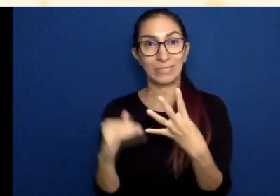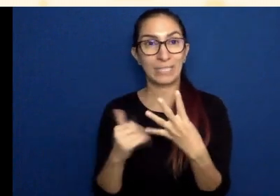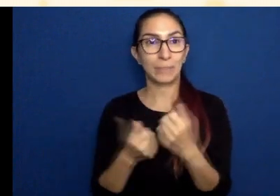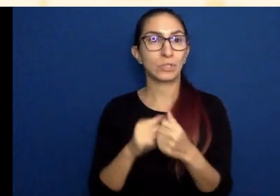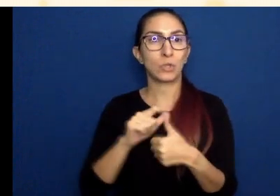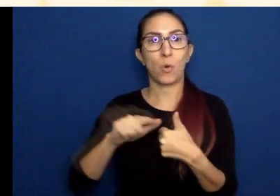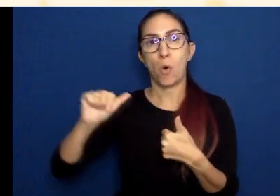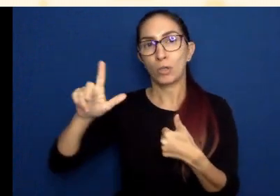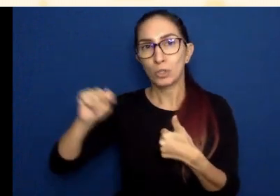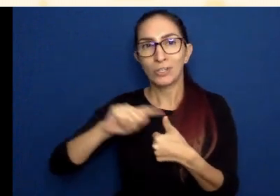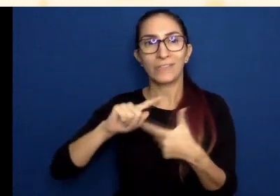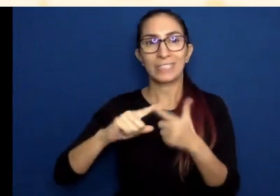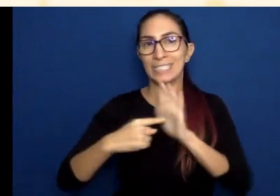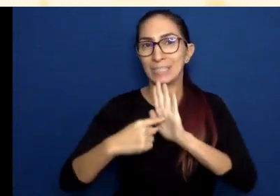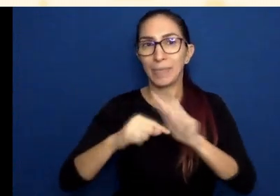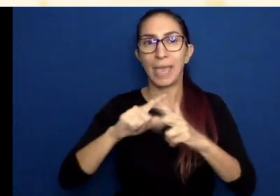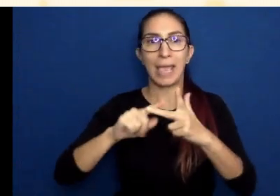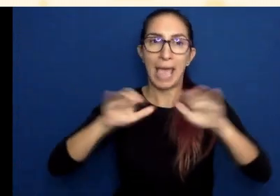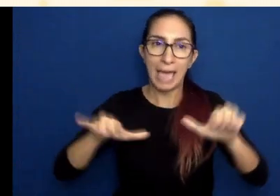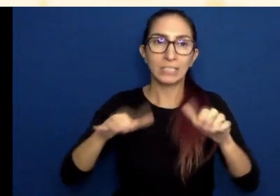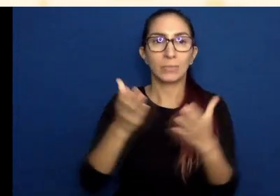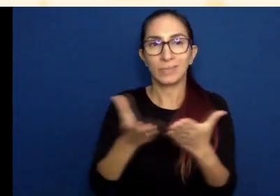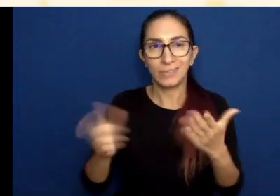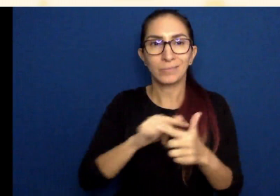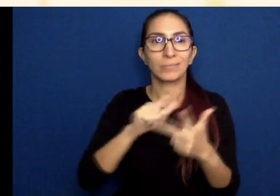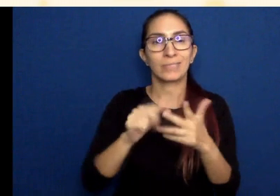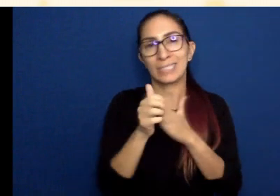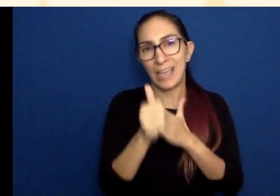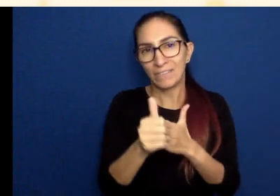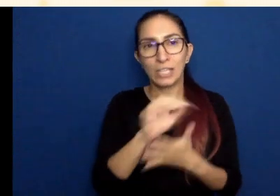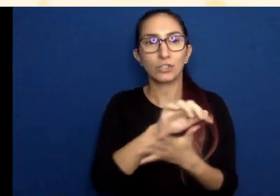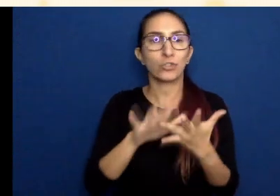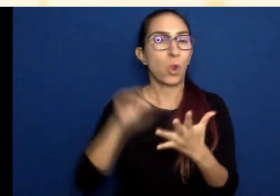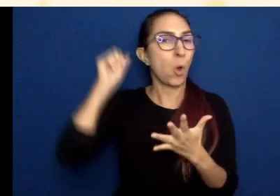display, actionable items, navigational aids, audio and video forms;